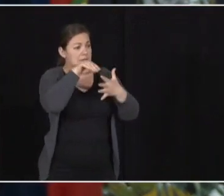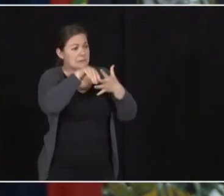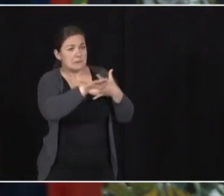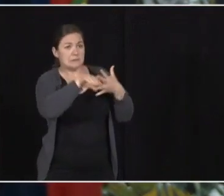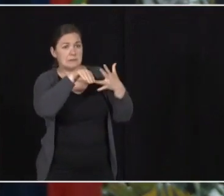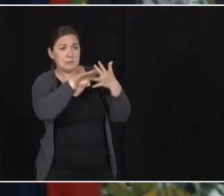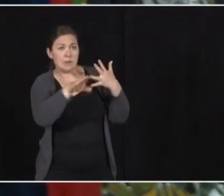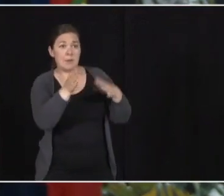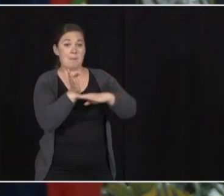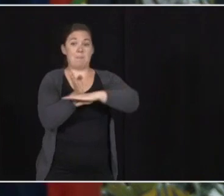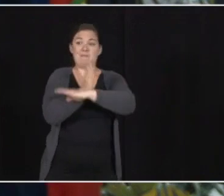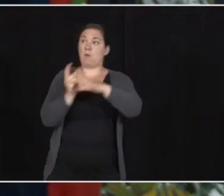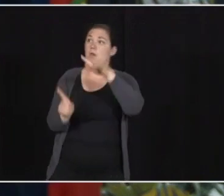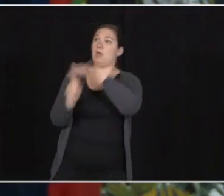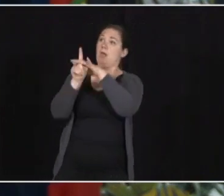They reported violations